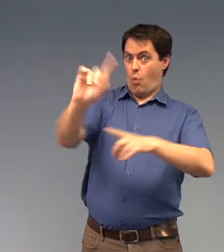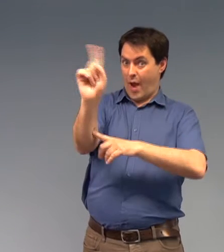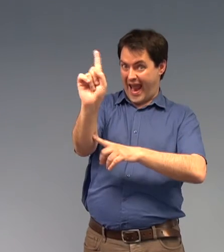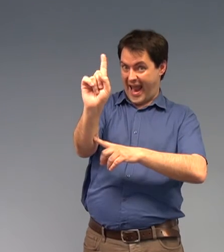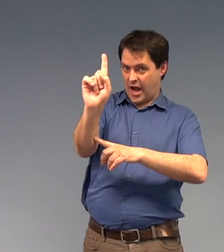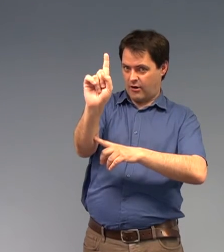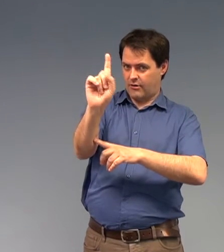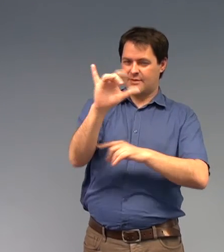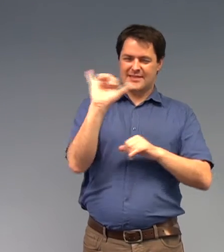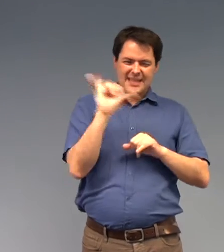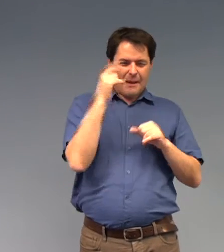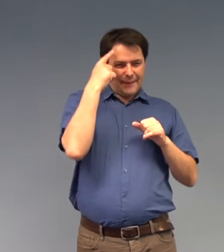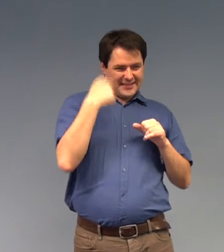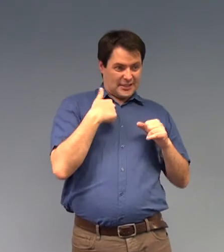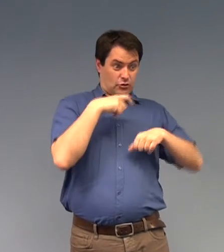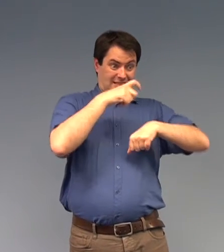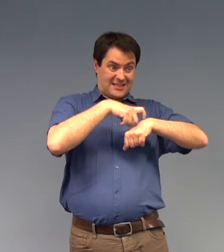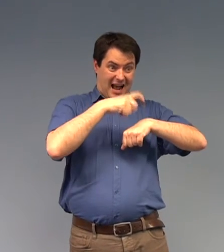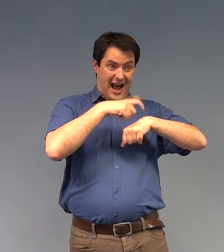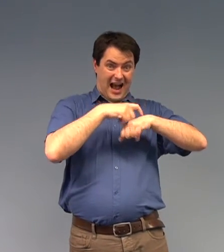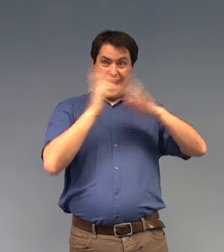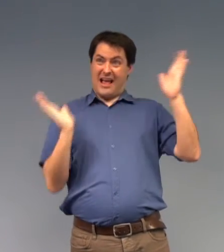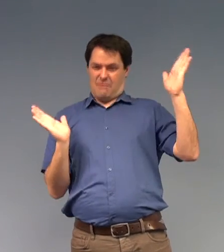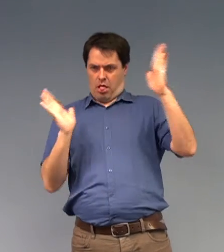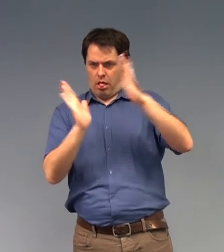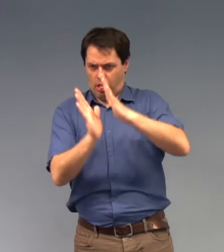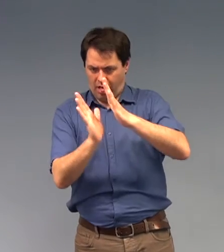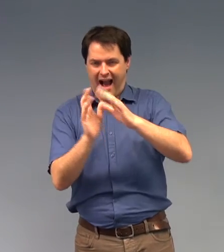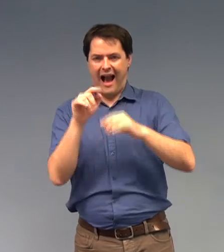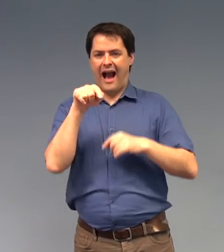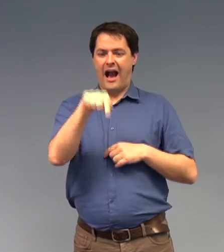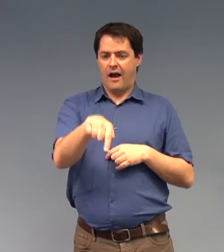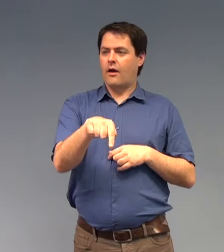they added the locational information, "Scotland."